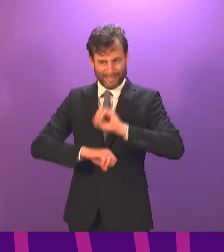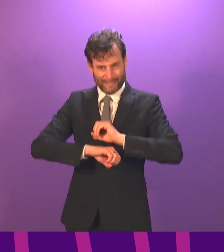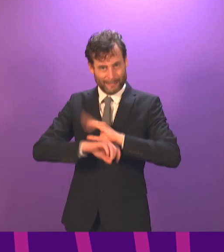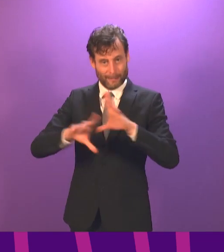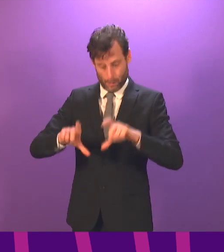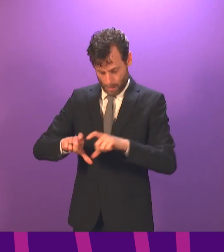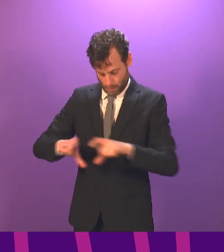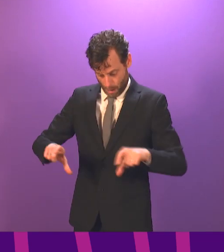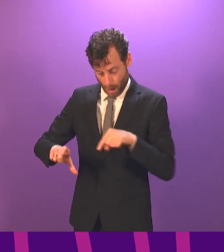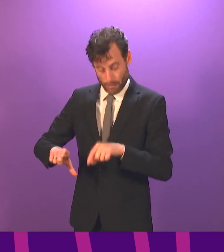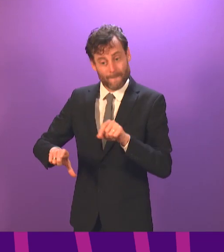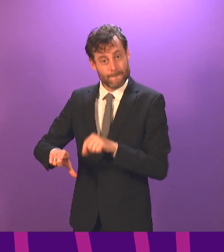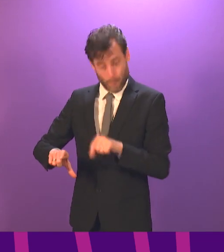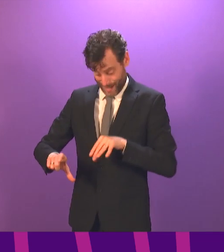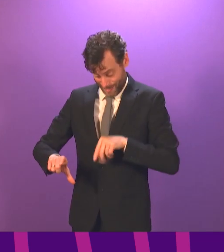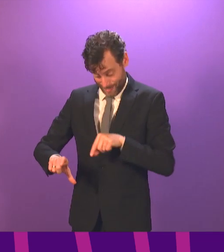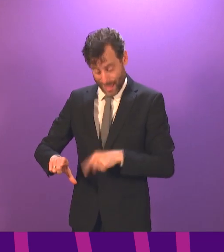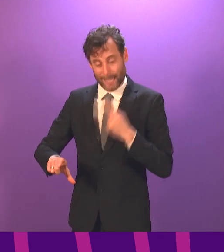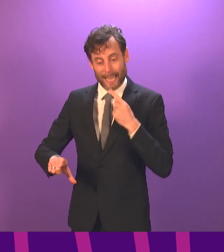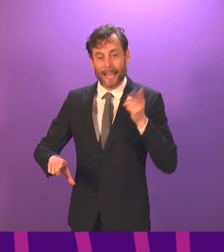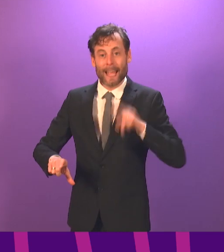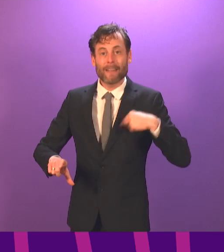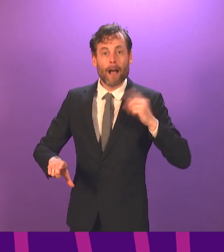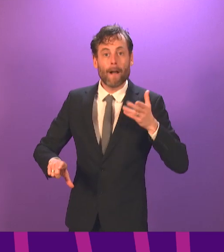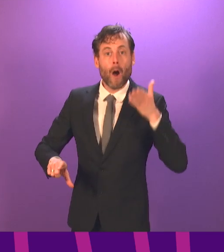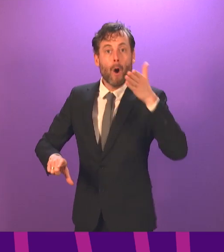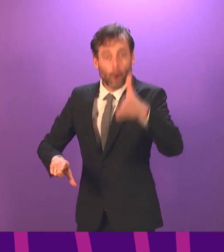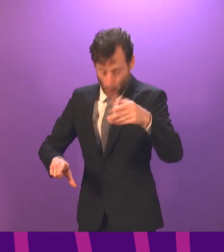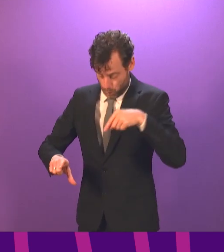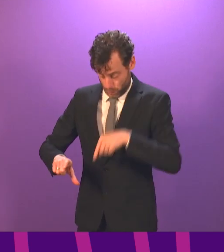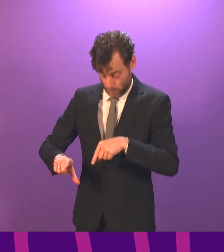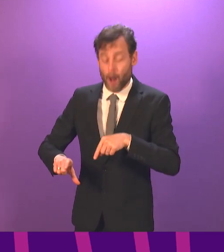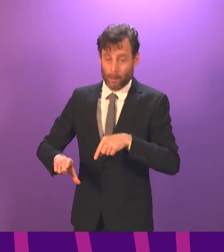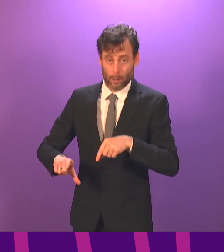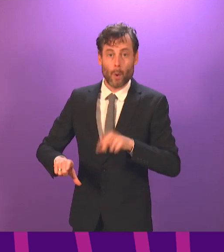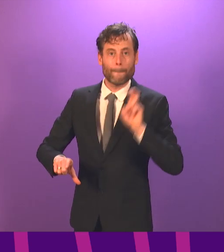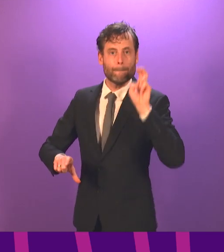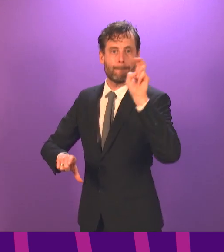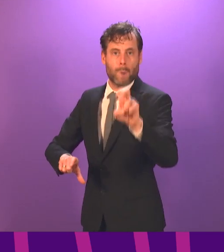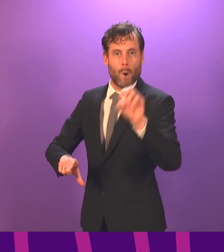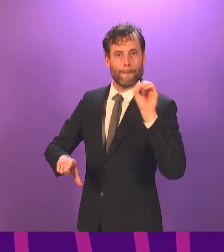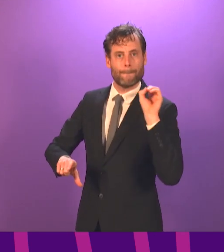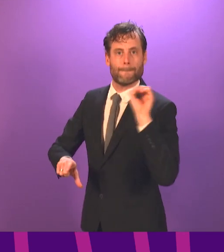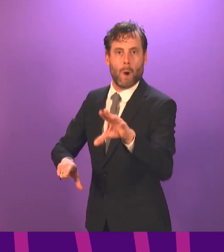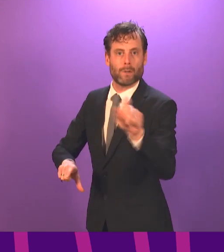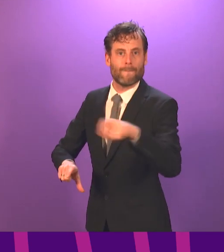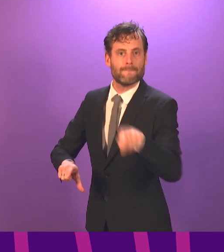is making voters aware of the matter through its public awareness campaign and its booklet on the Scottish Parliament elections, which will be delivered to every household in the week